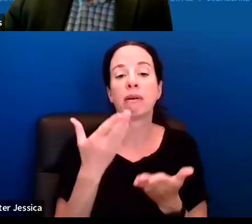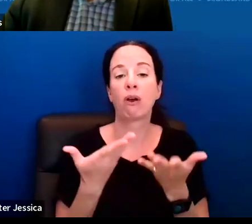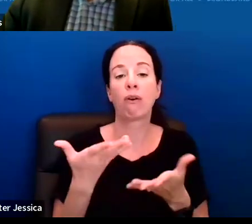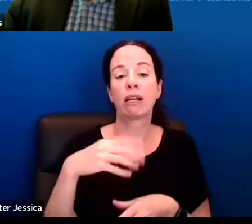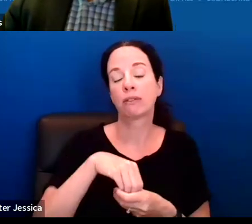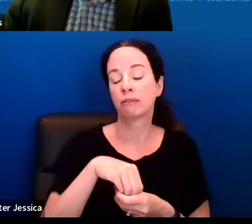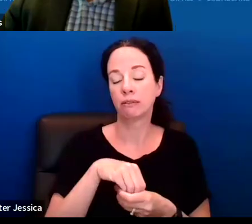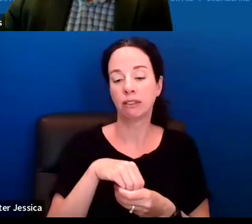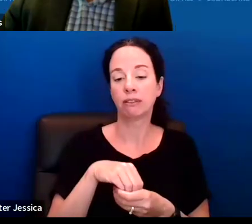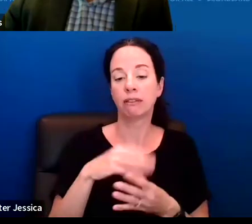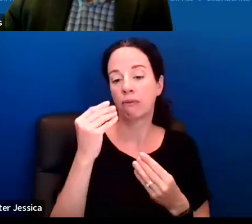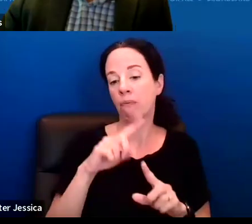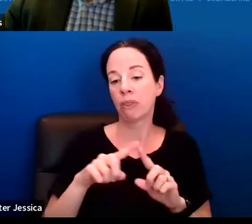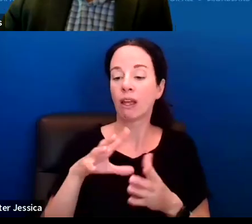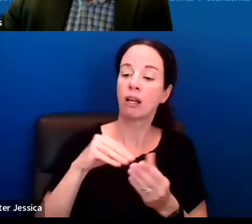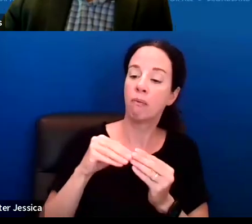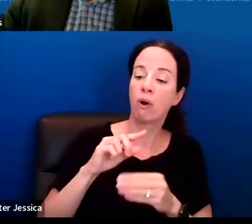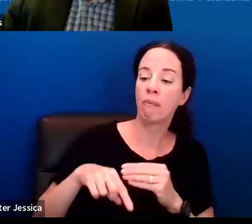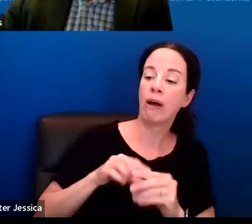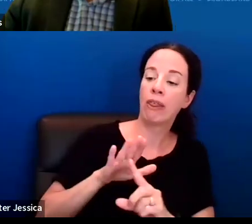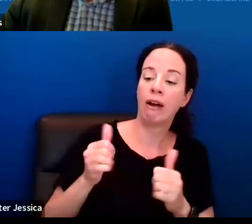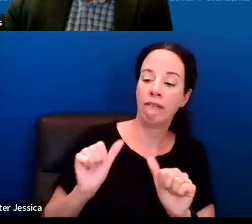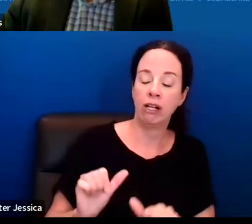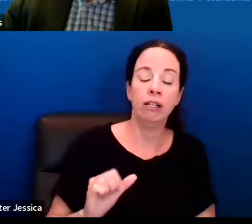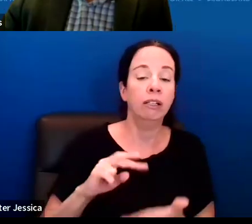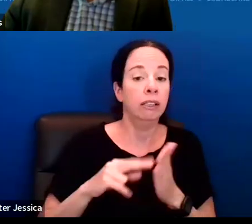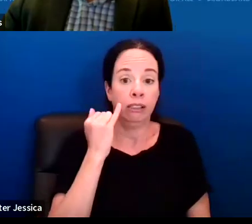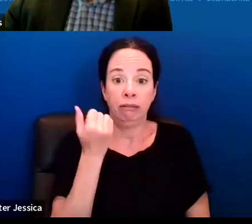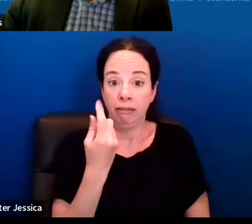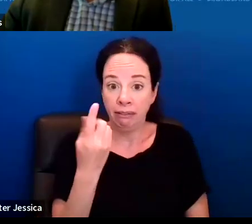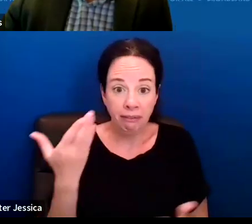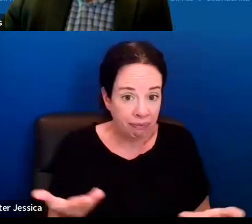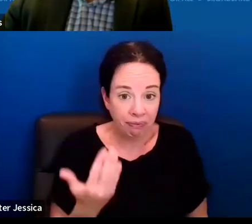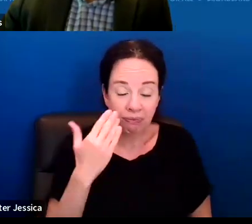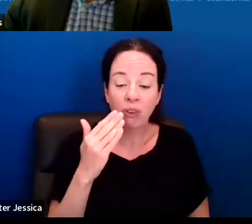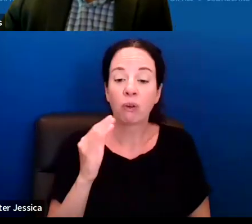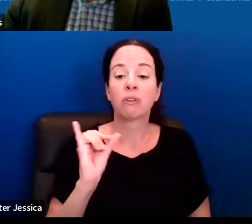just to learn more about their efforts. So, if anyone on this call knows of a district that might